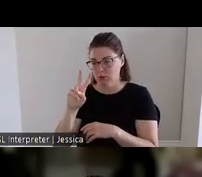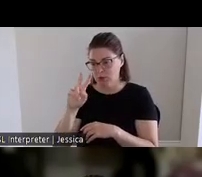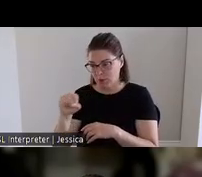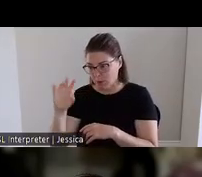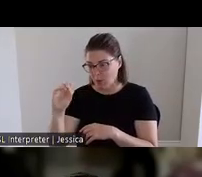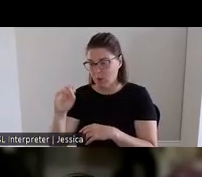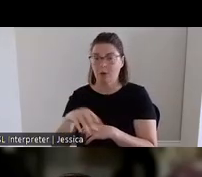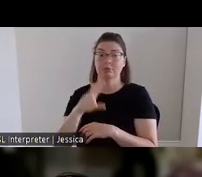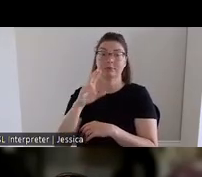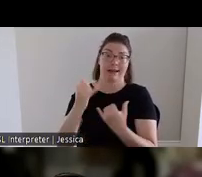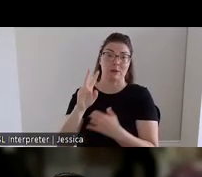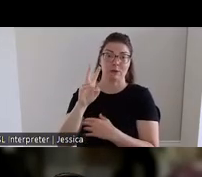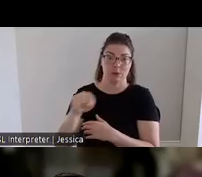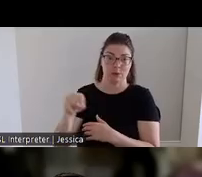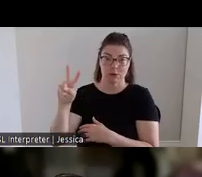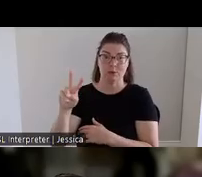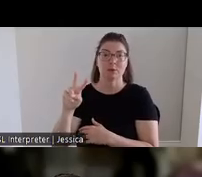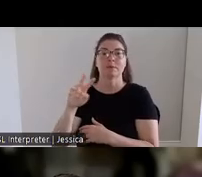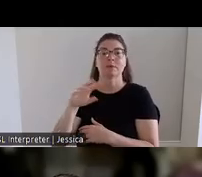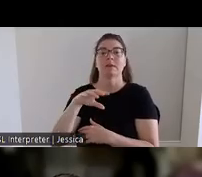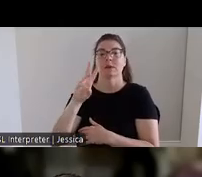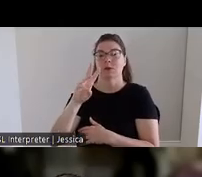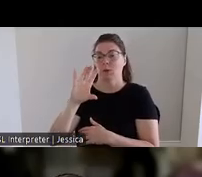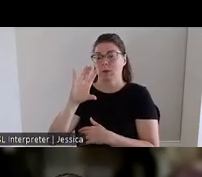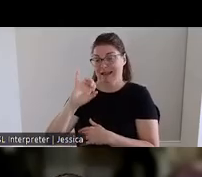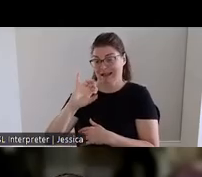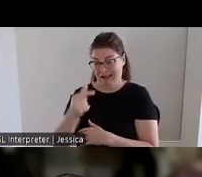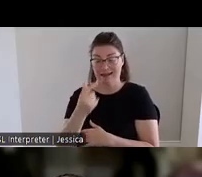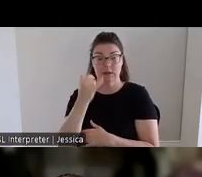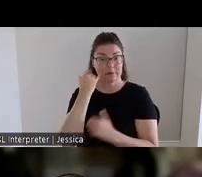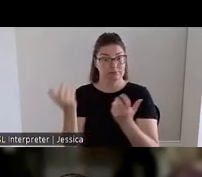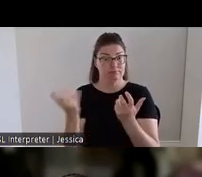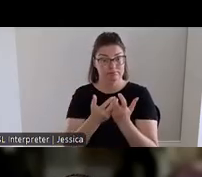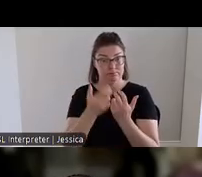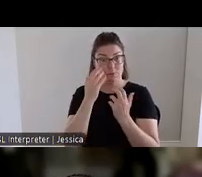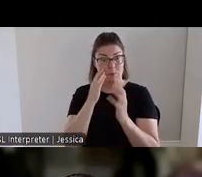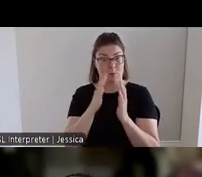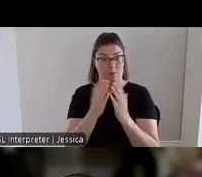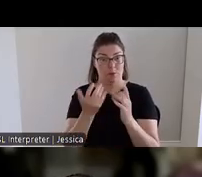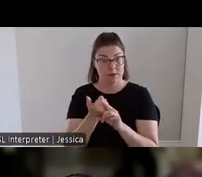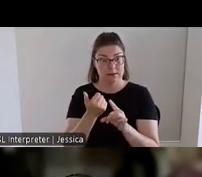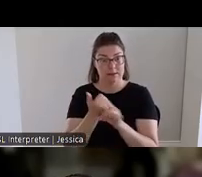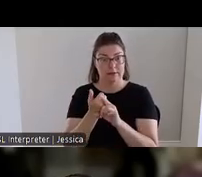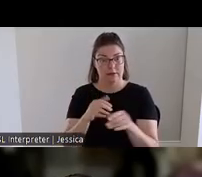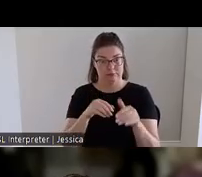And if you make that conformance claim, so that you know this book is accessible, well then —